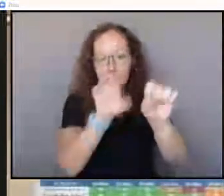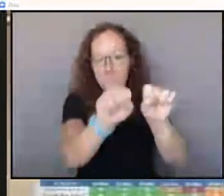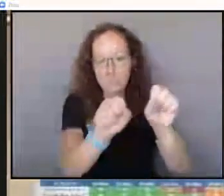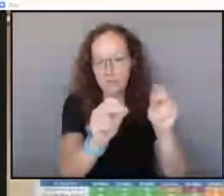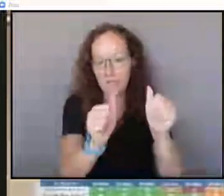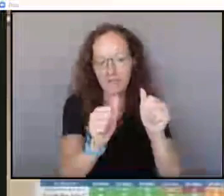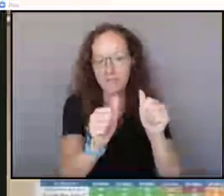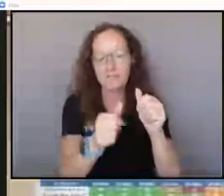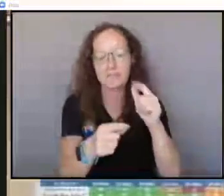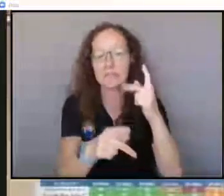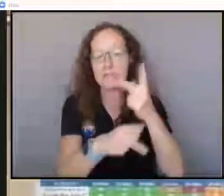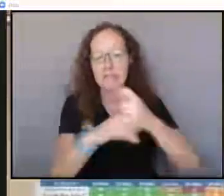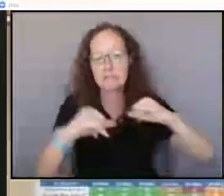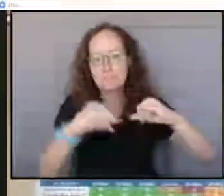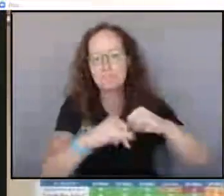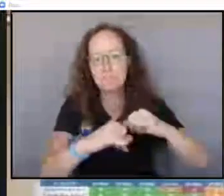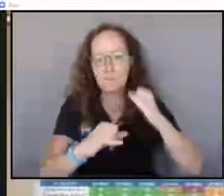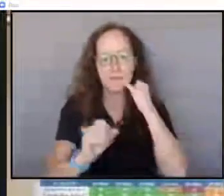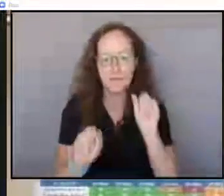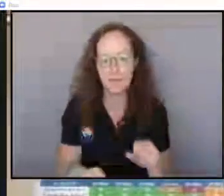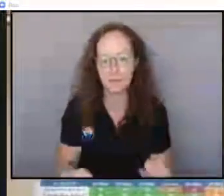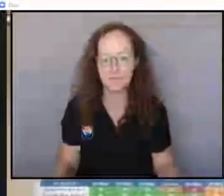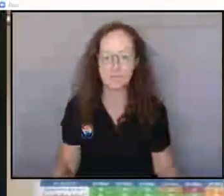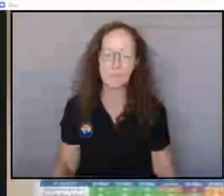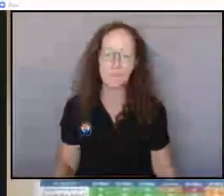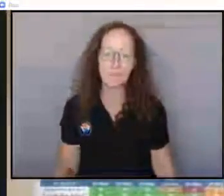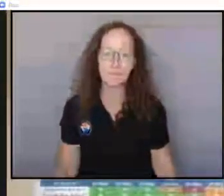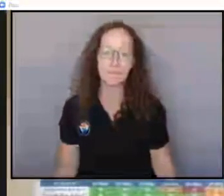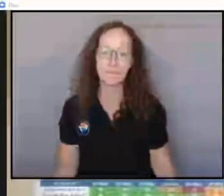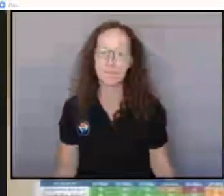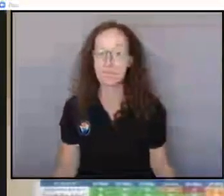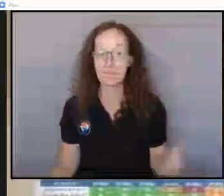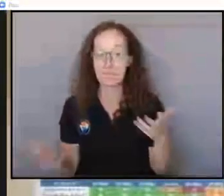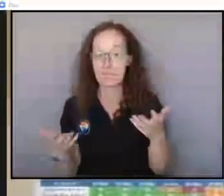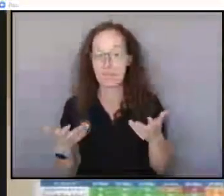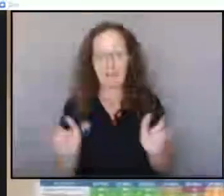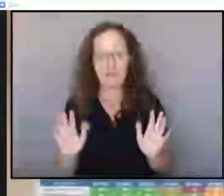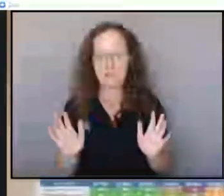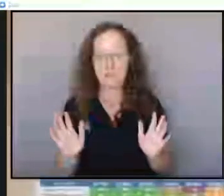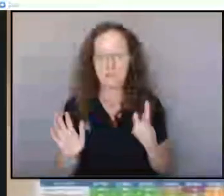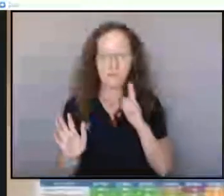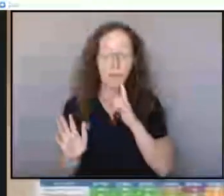THAT'S PRETTY MUCH IT FOR THE EVENING TODAY. IT LOOKS LIKE WE'LL HAVE A REAL GOOD NIGHT.